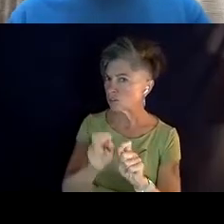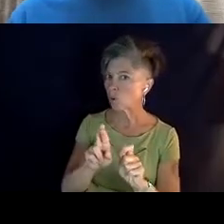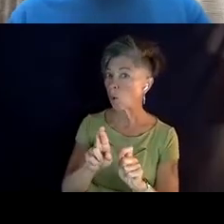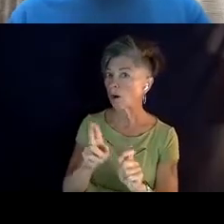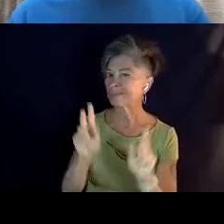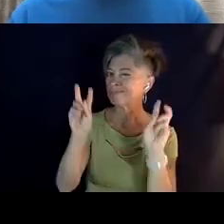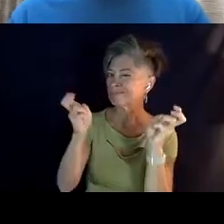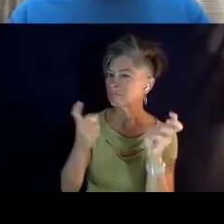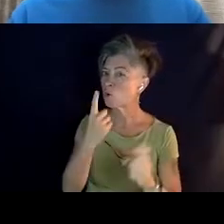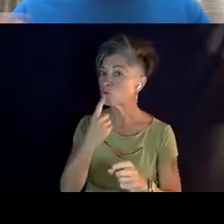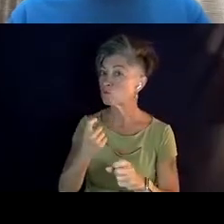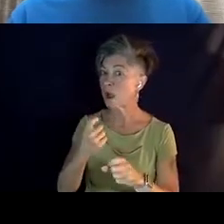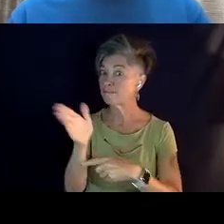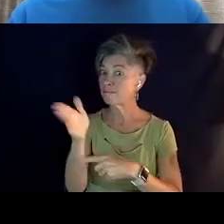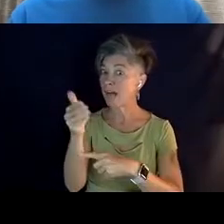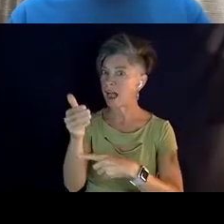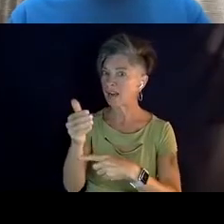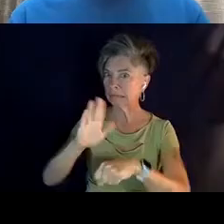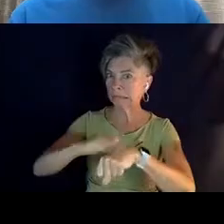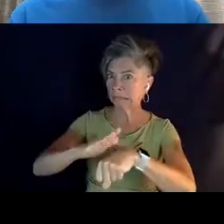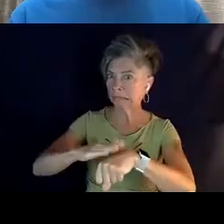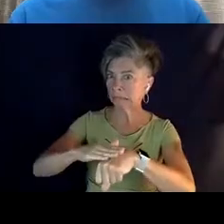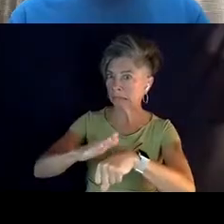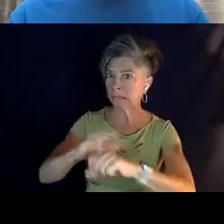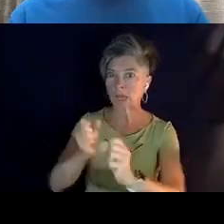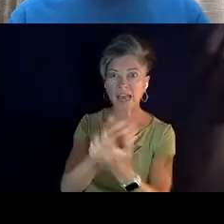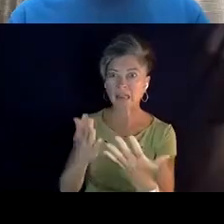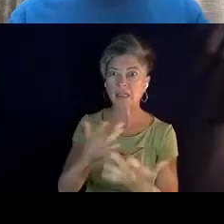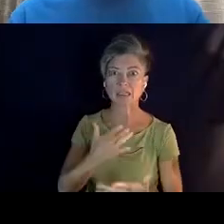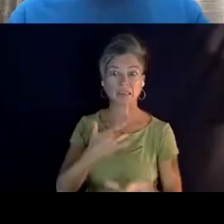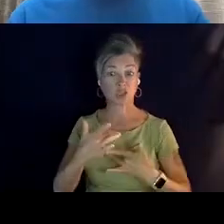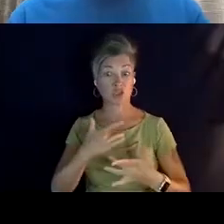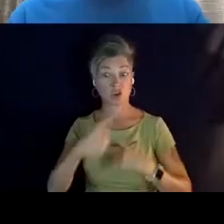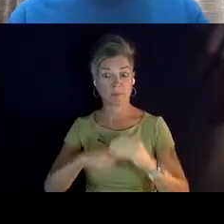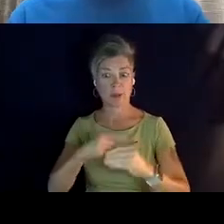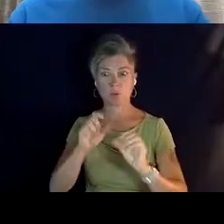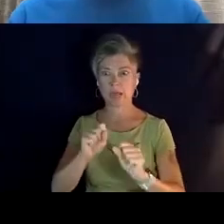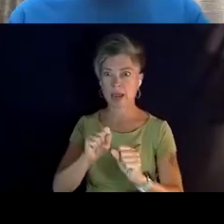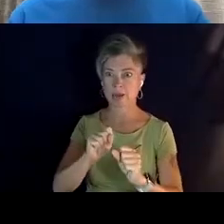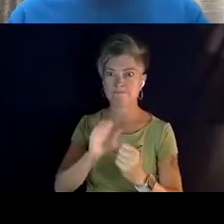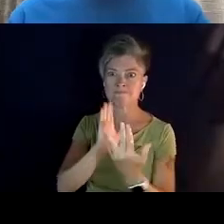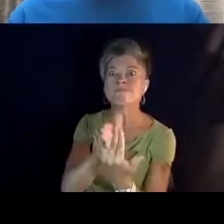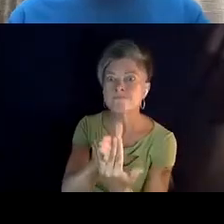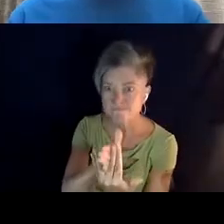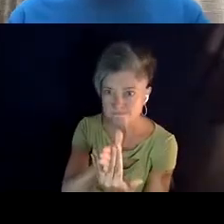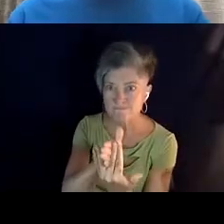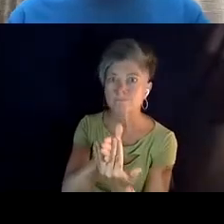might crop up so that we can address those while that feminizing hormone therapy gets started and gets ramped up.